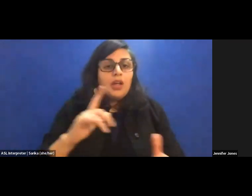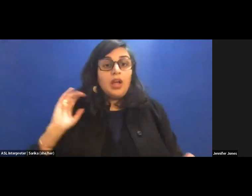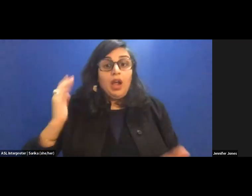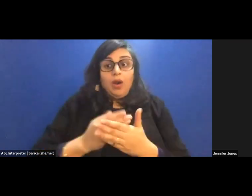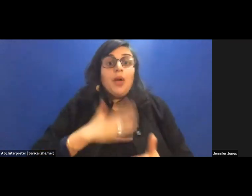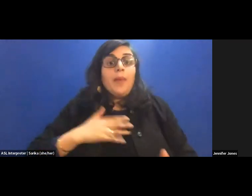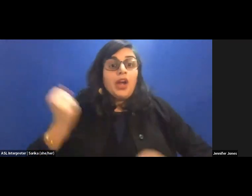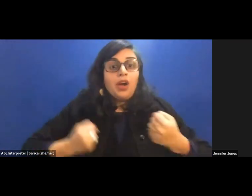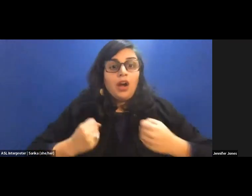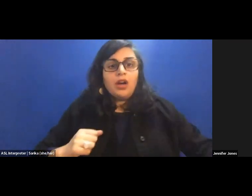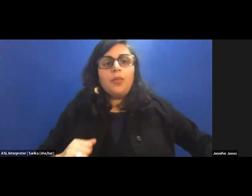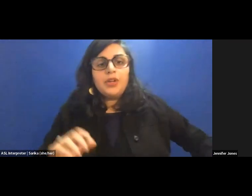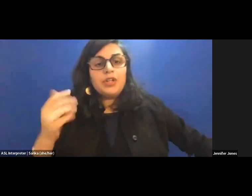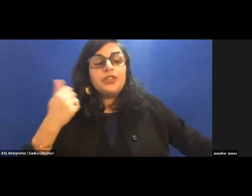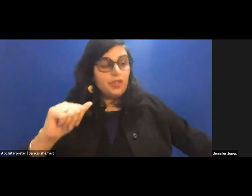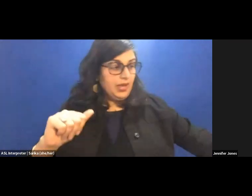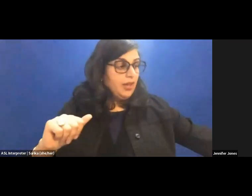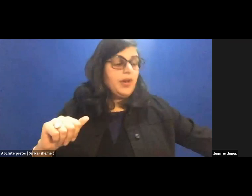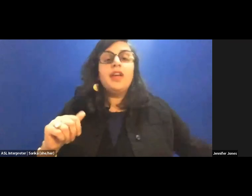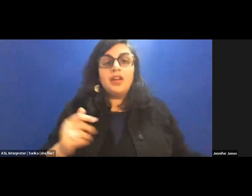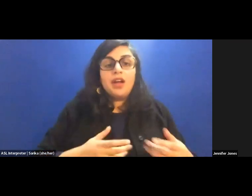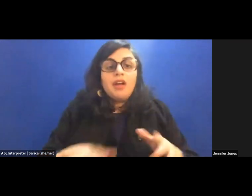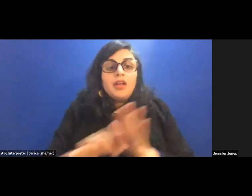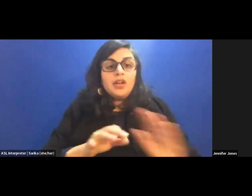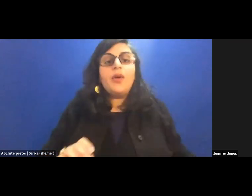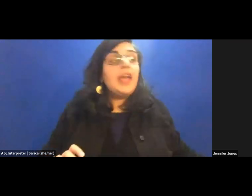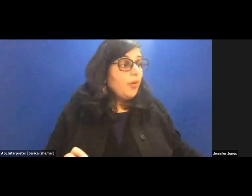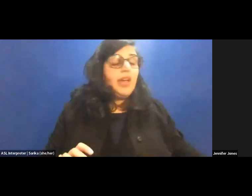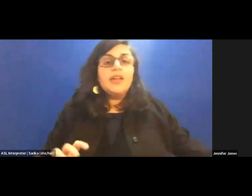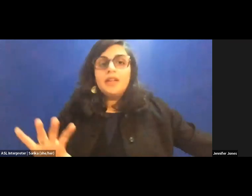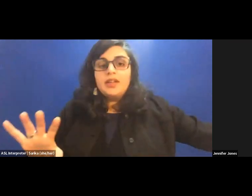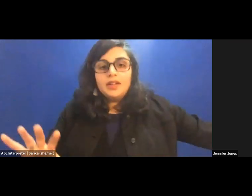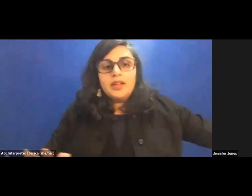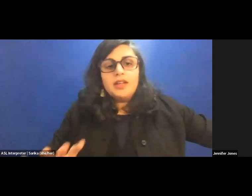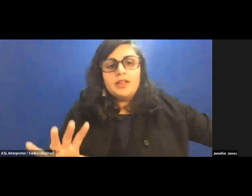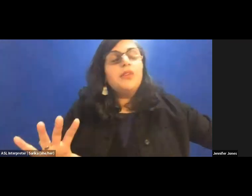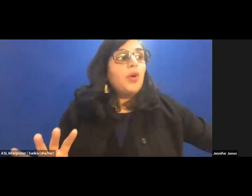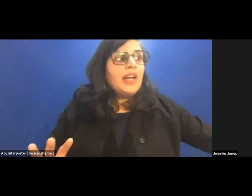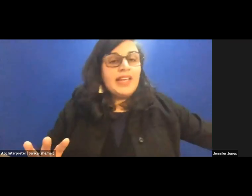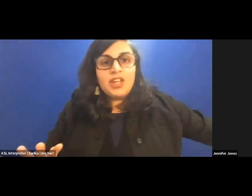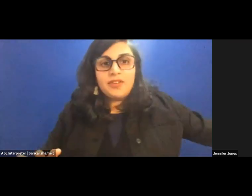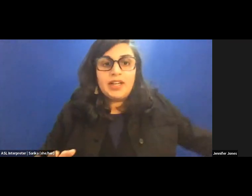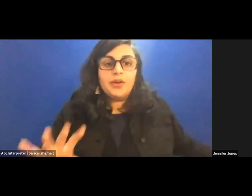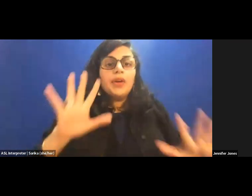impact her and whether or not we were going to need to go to the hospital. I was finally able to make it to my car